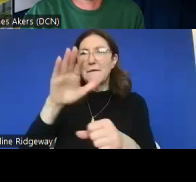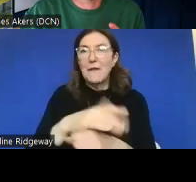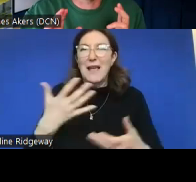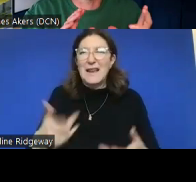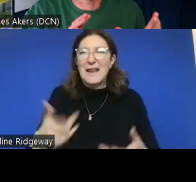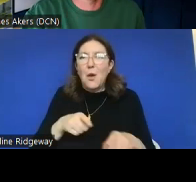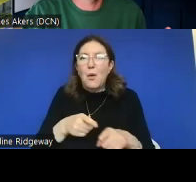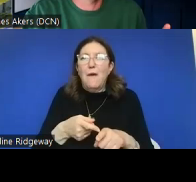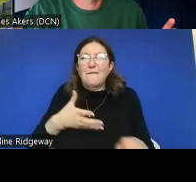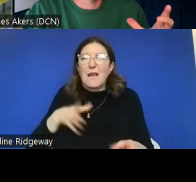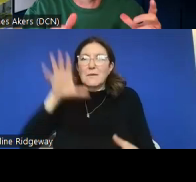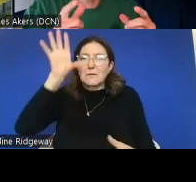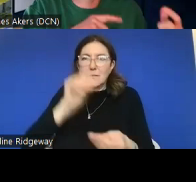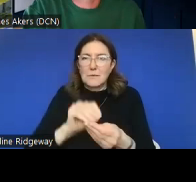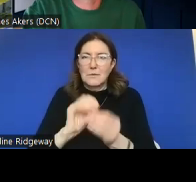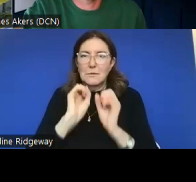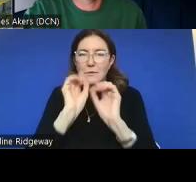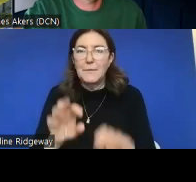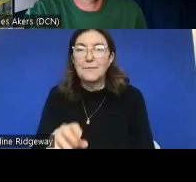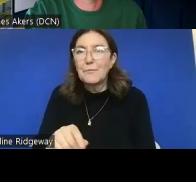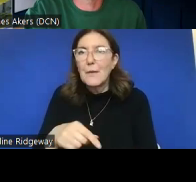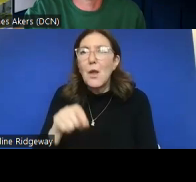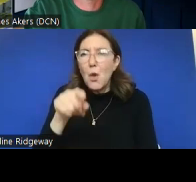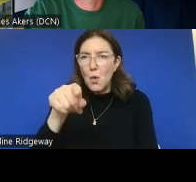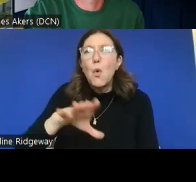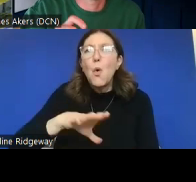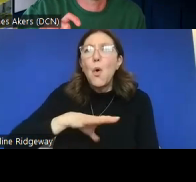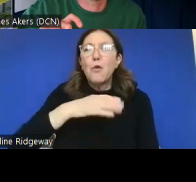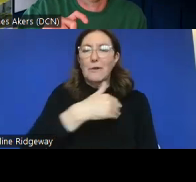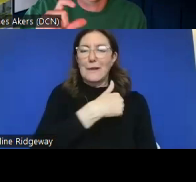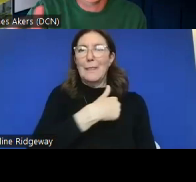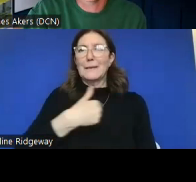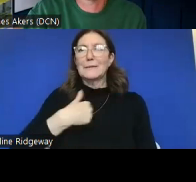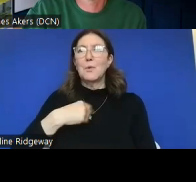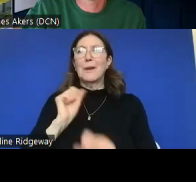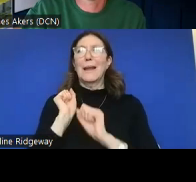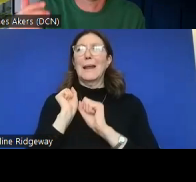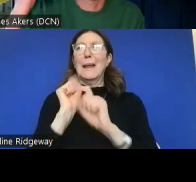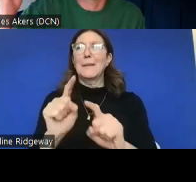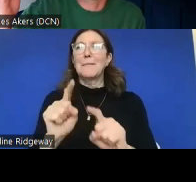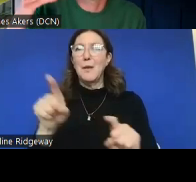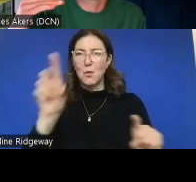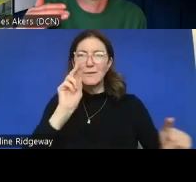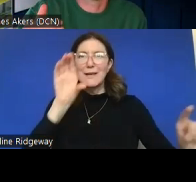As I mentioned earlier on, you would have received an email this morning with the slides, and then you can just look through them